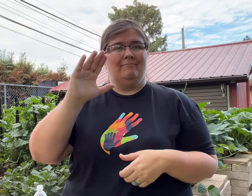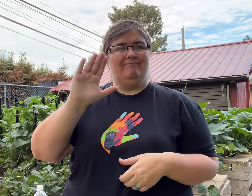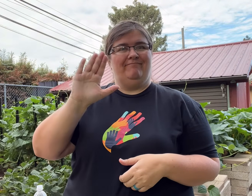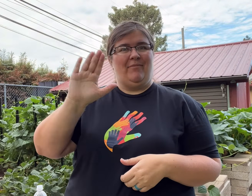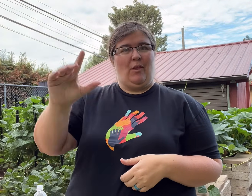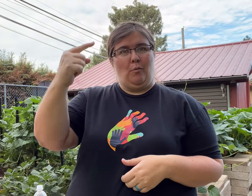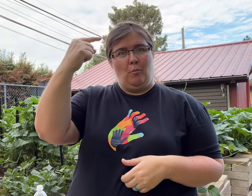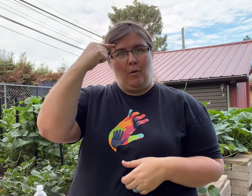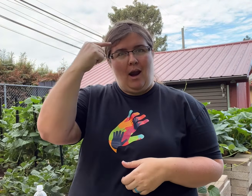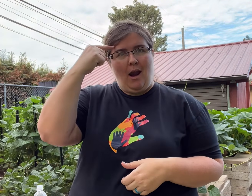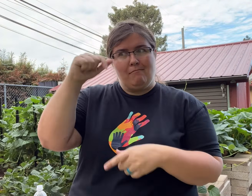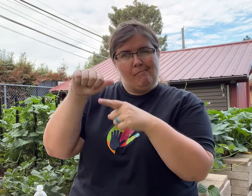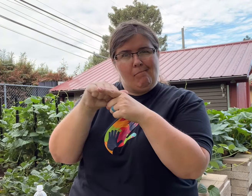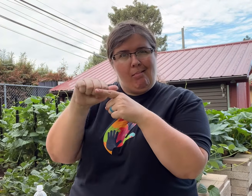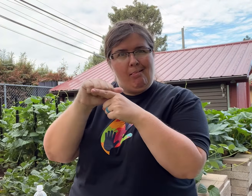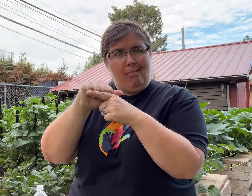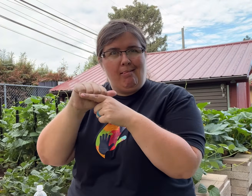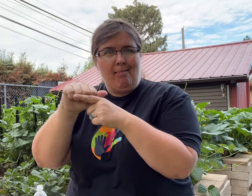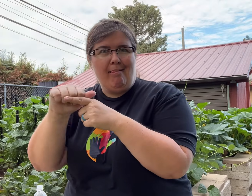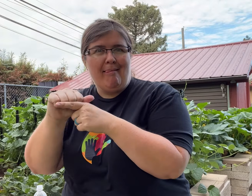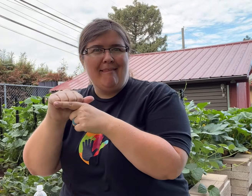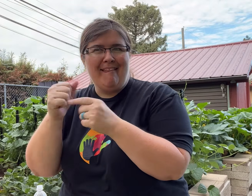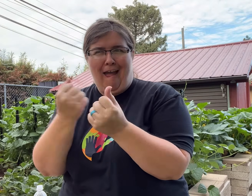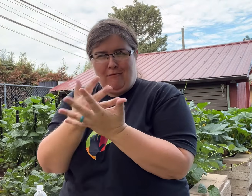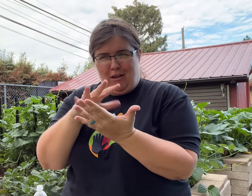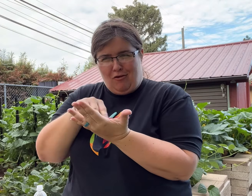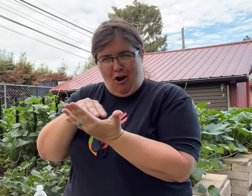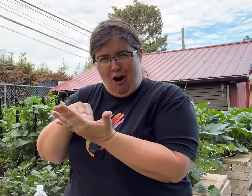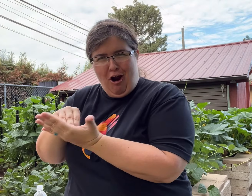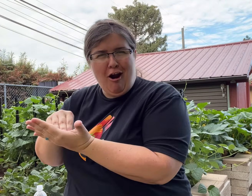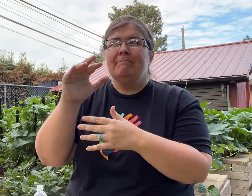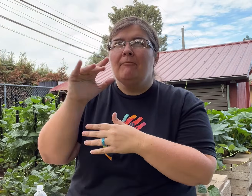because their brain is practicing everything that they've been learning during the day.